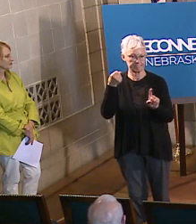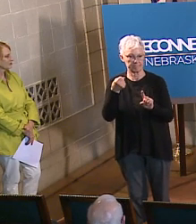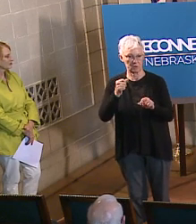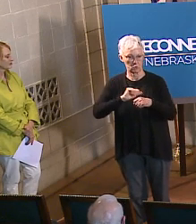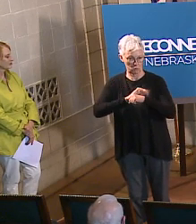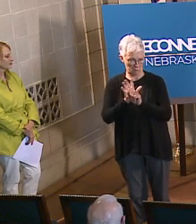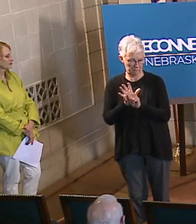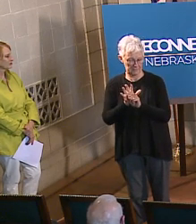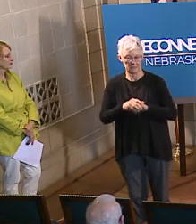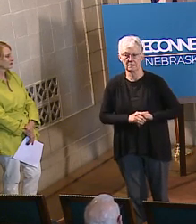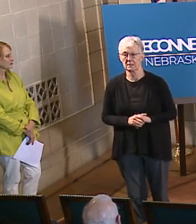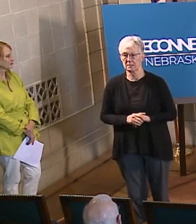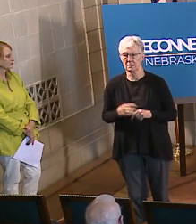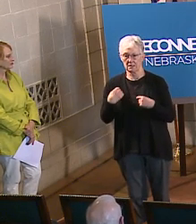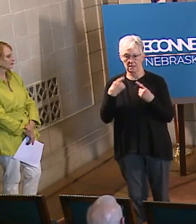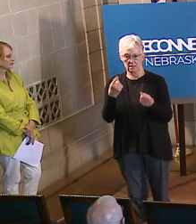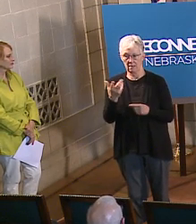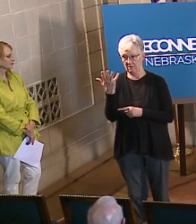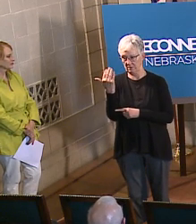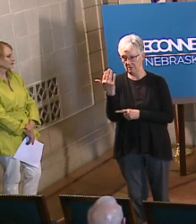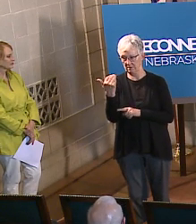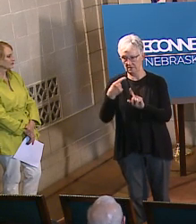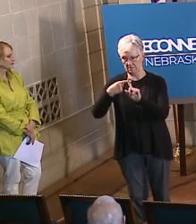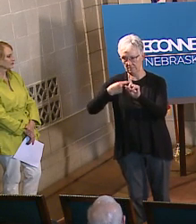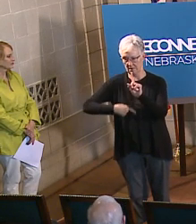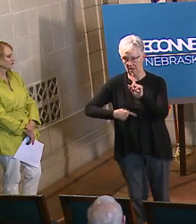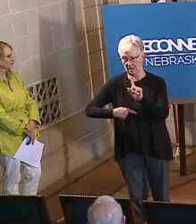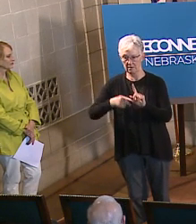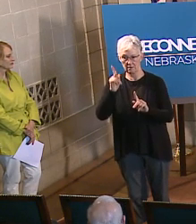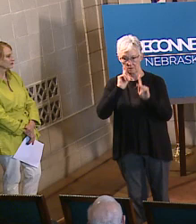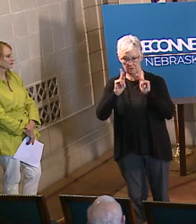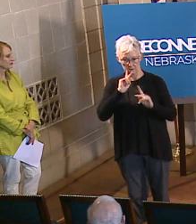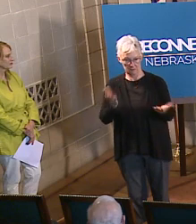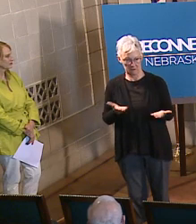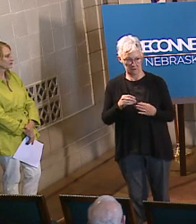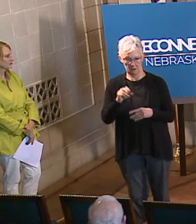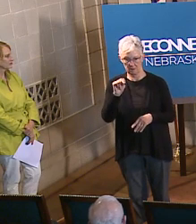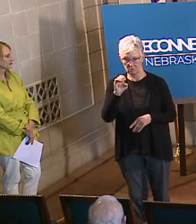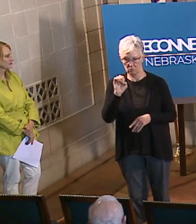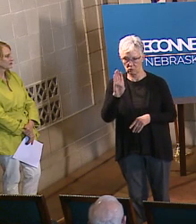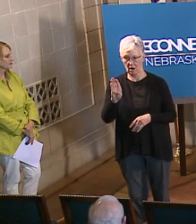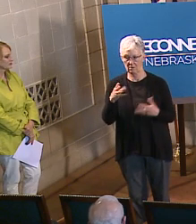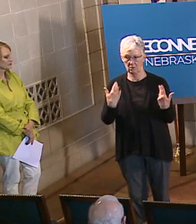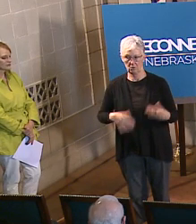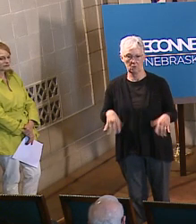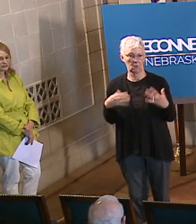2020 WHEN THE STATE RECORDED ITS